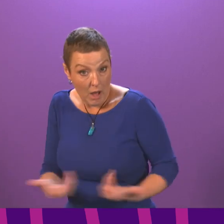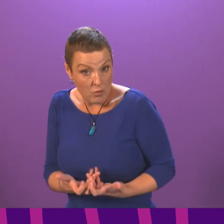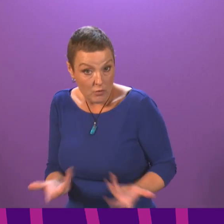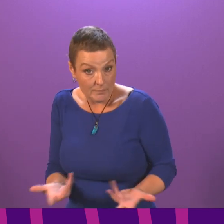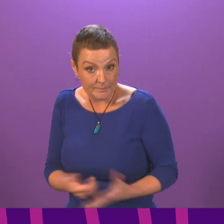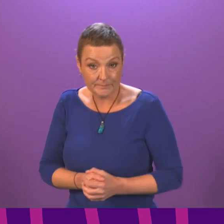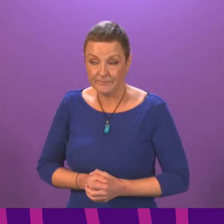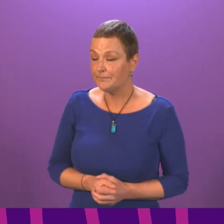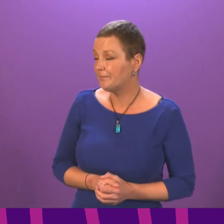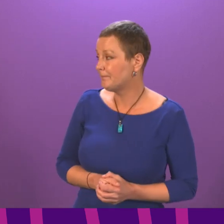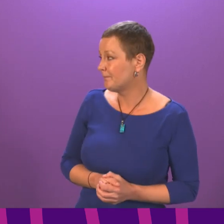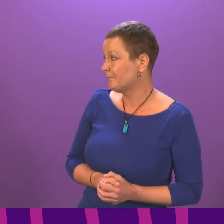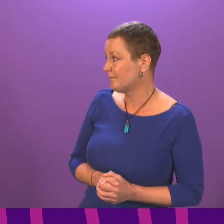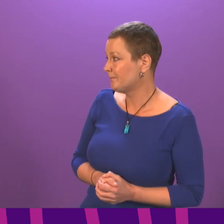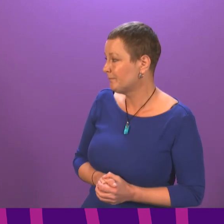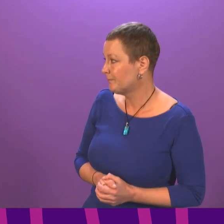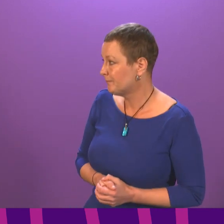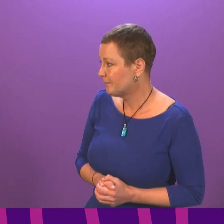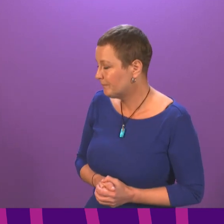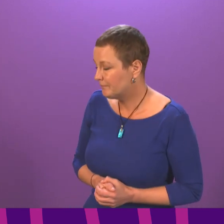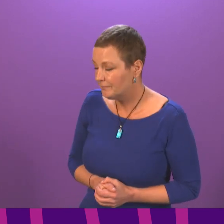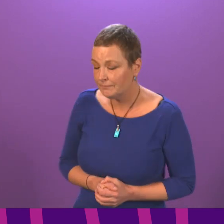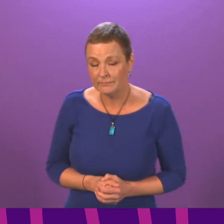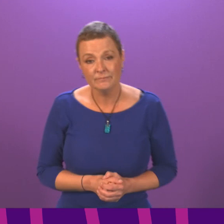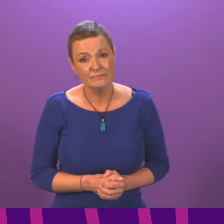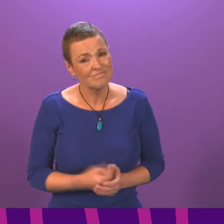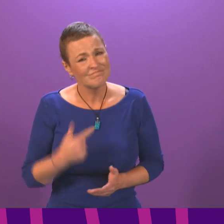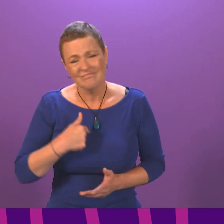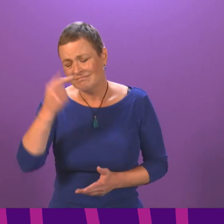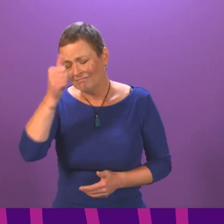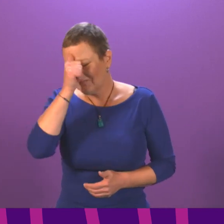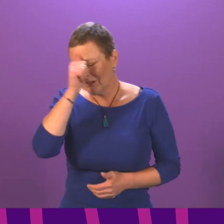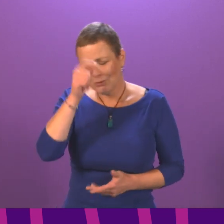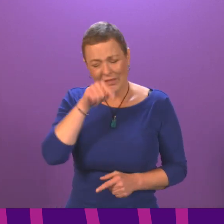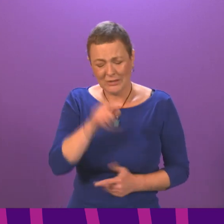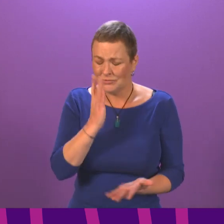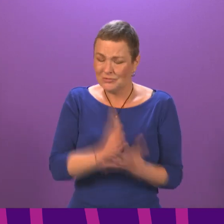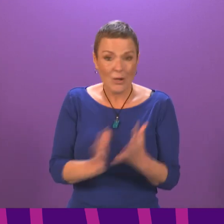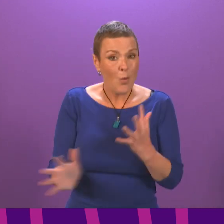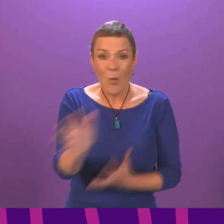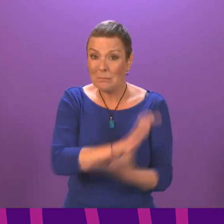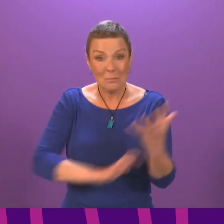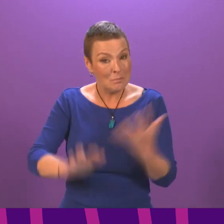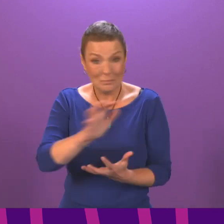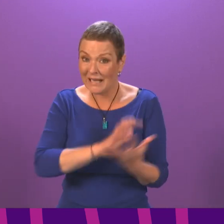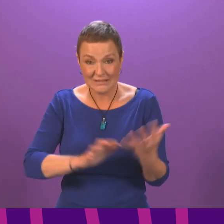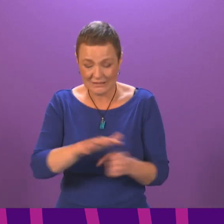The First Minister (Nicola Sturgeon): I recognise that this a complex situation. Like so many of the decisions that have been taken in relation to Covid in the past few